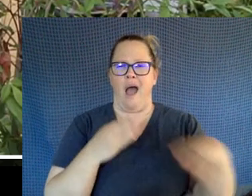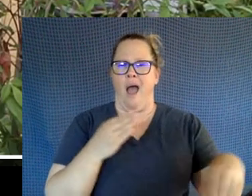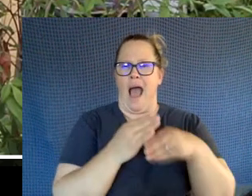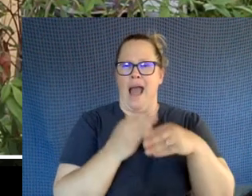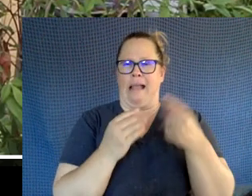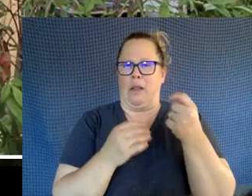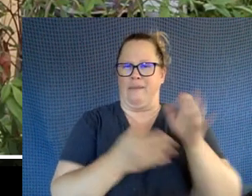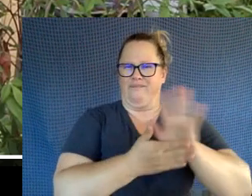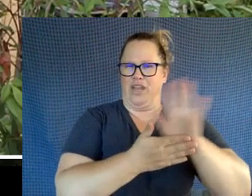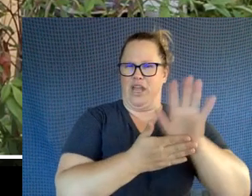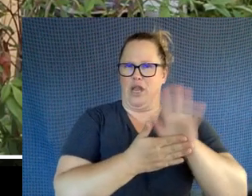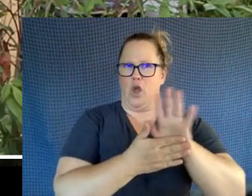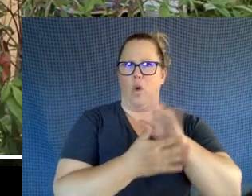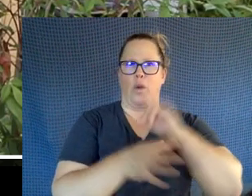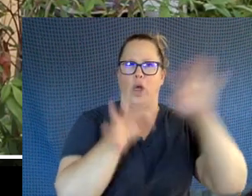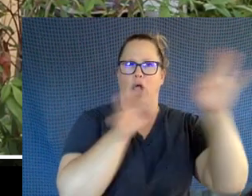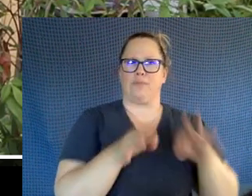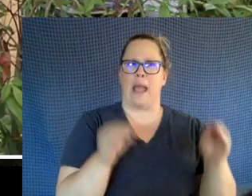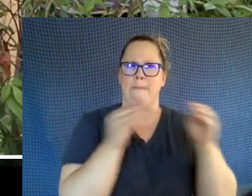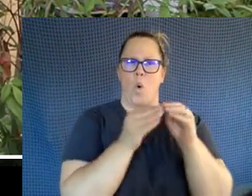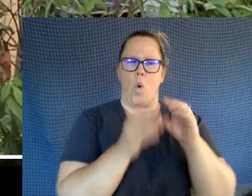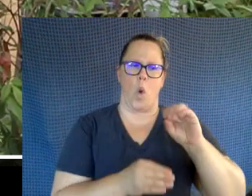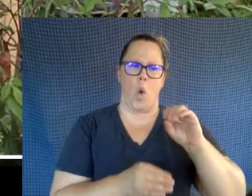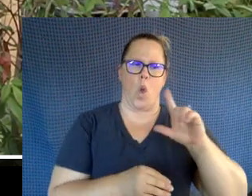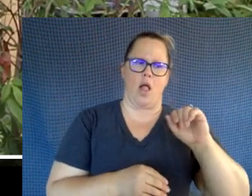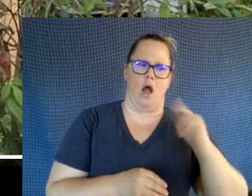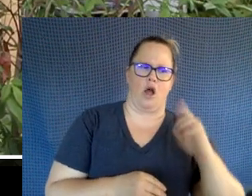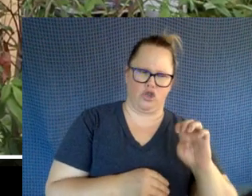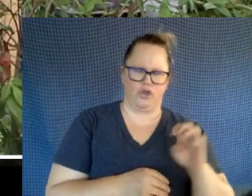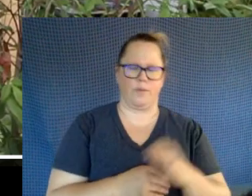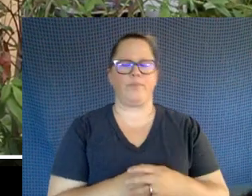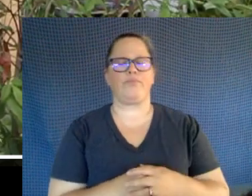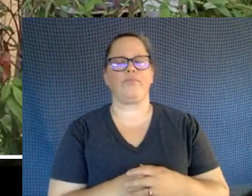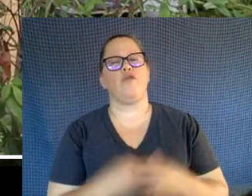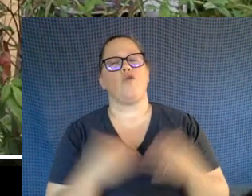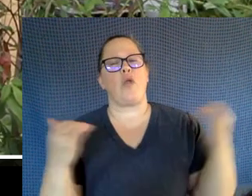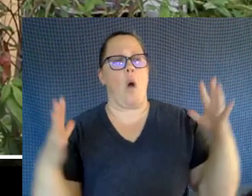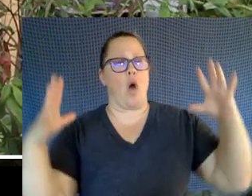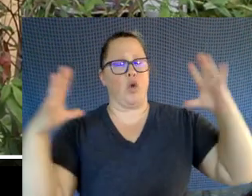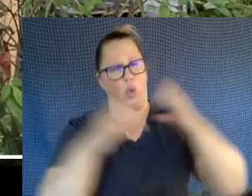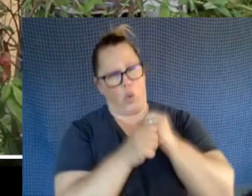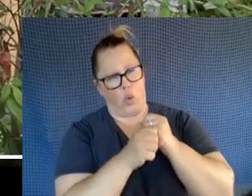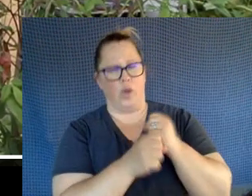collage. I would like to end with saying that Romare Bearden to me Mrs. Kane is